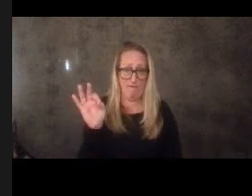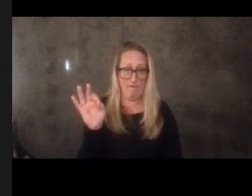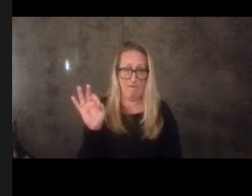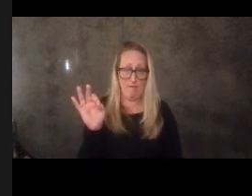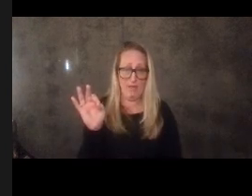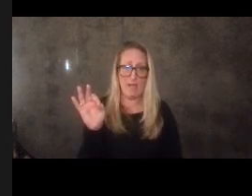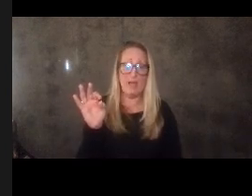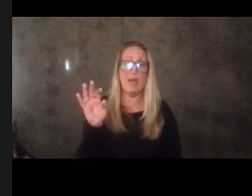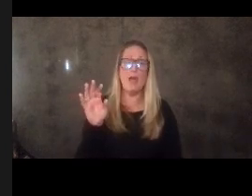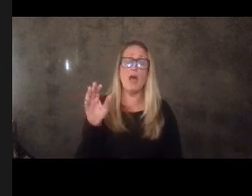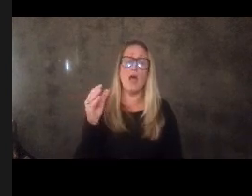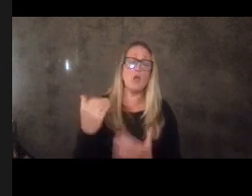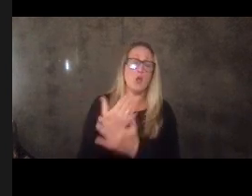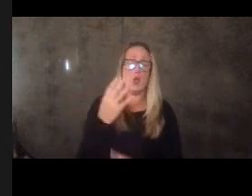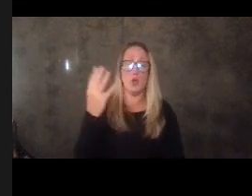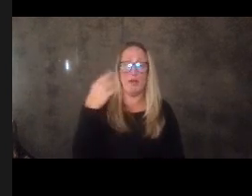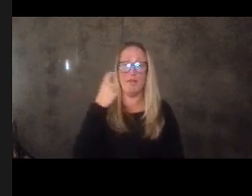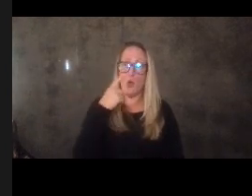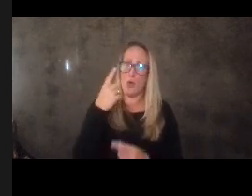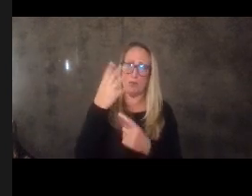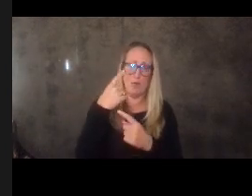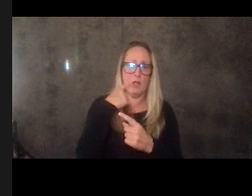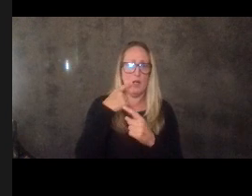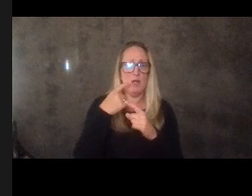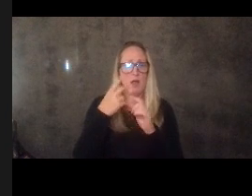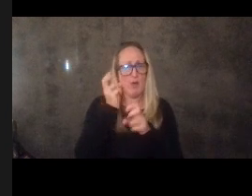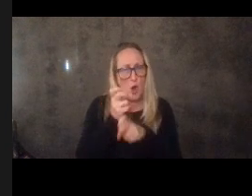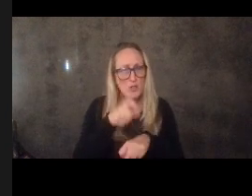device is struggling to display things, or maybe the quality is